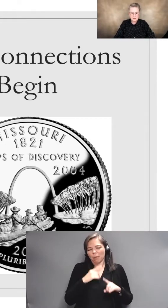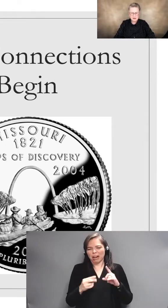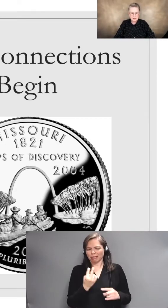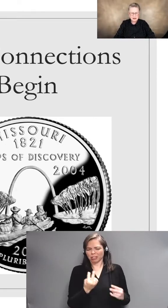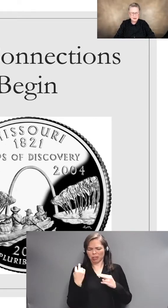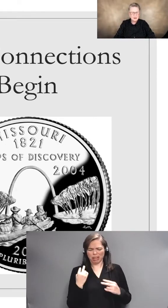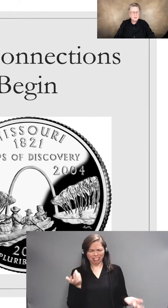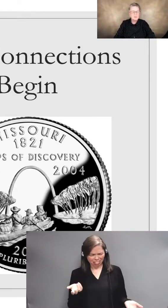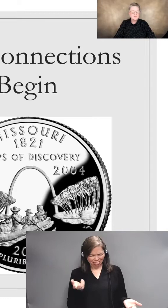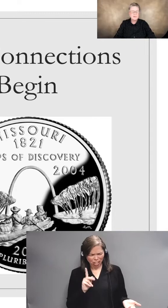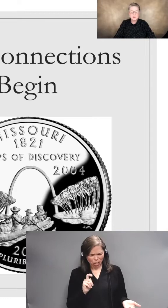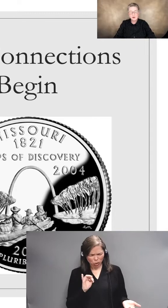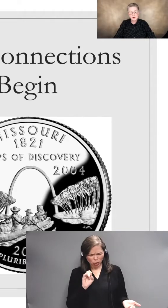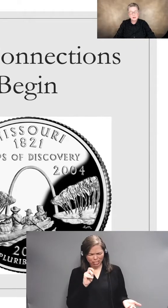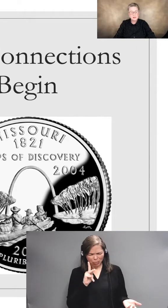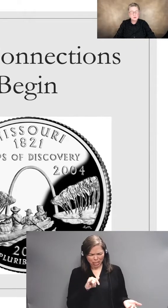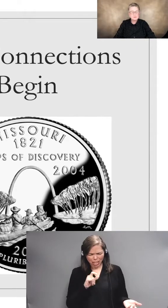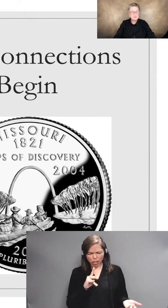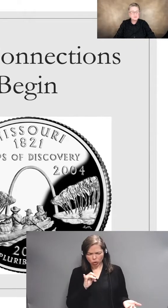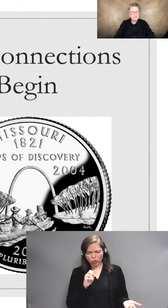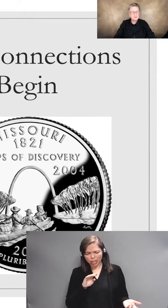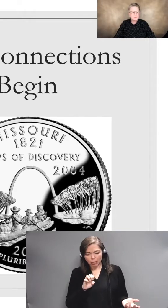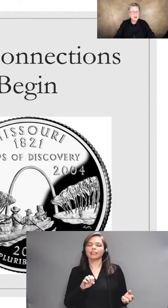I'm like Krispy Kreme? They were good donuts though.